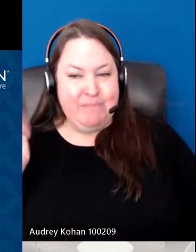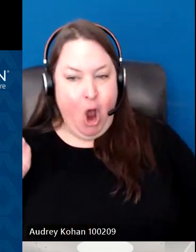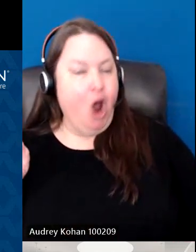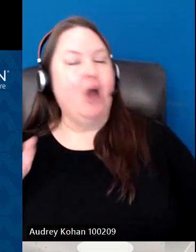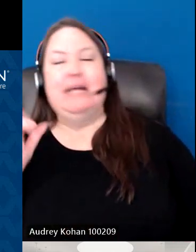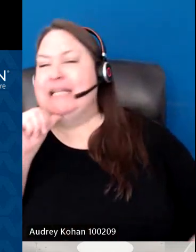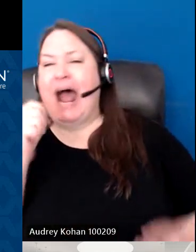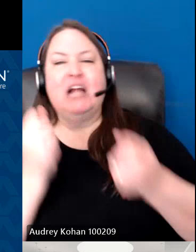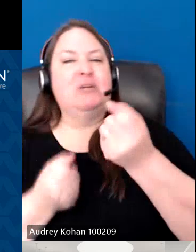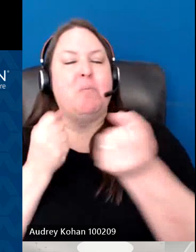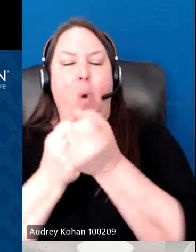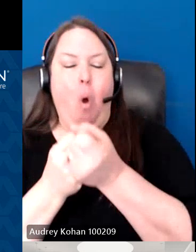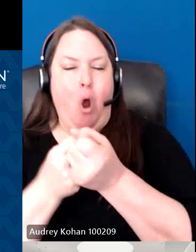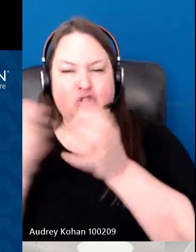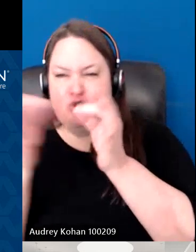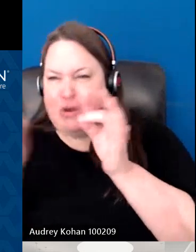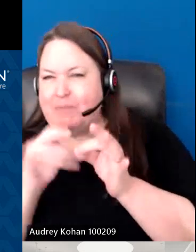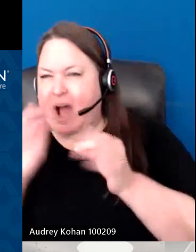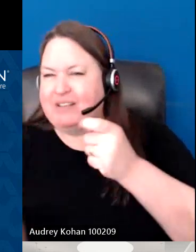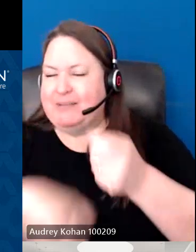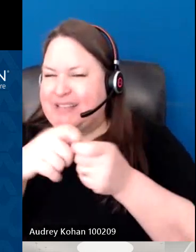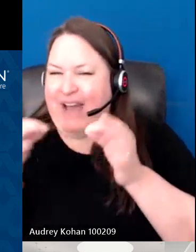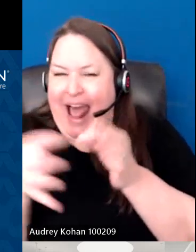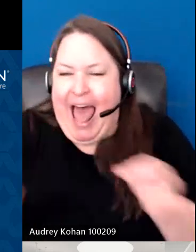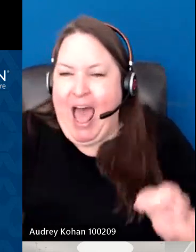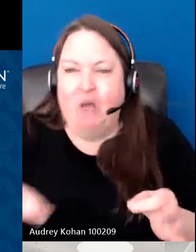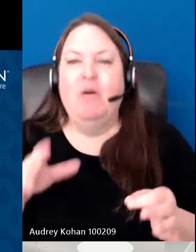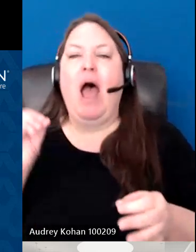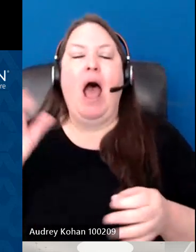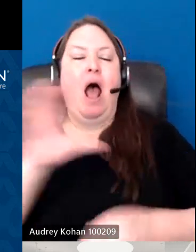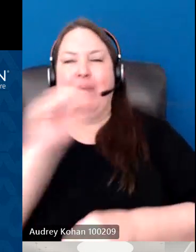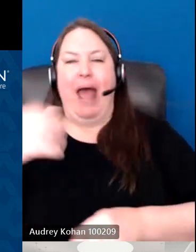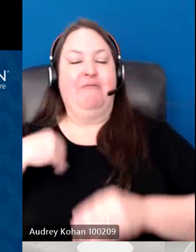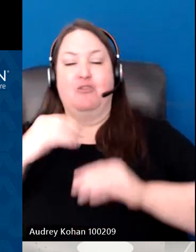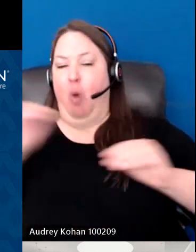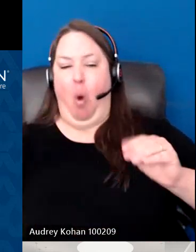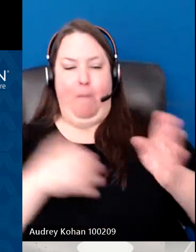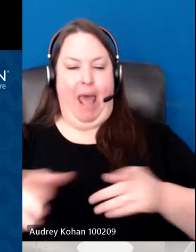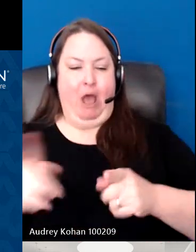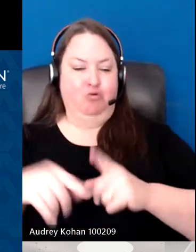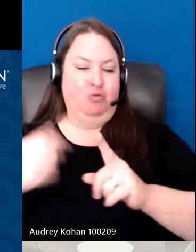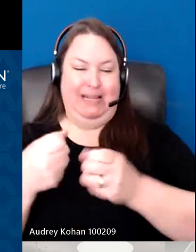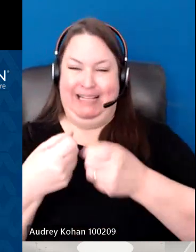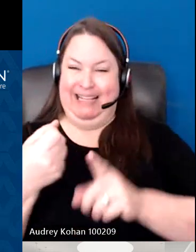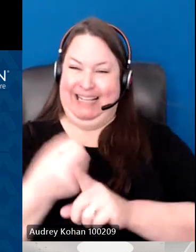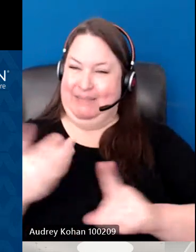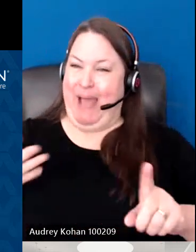specific language and the company has no plans to expand the language capabilities in the platform